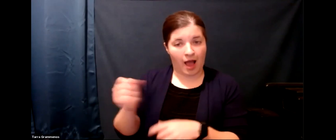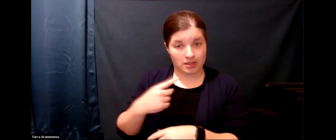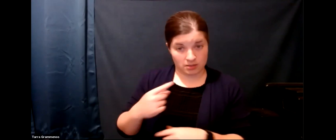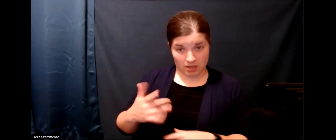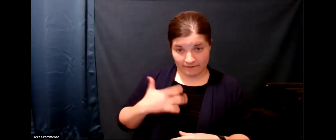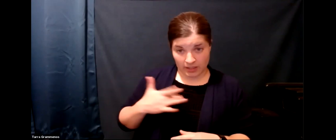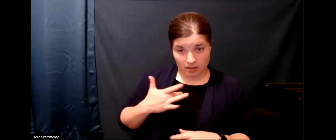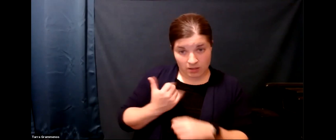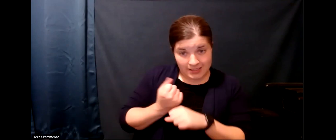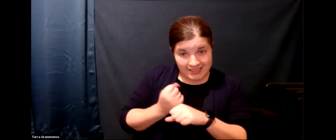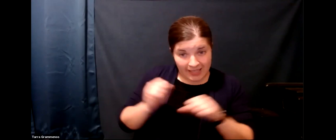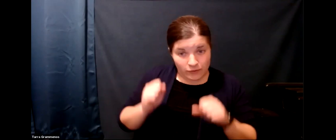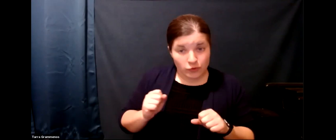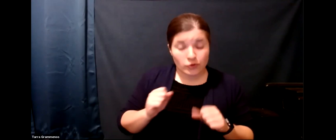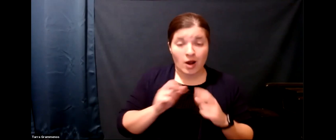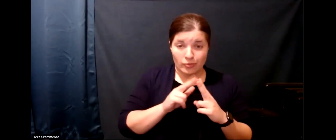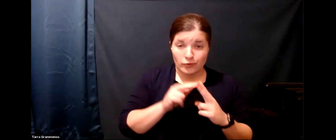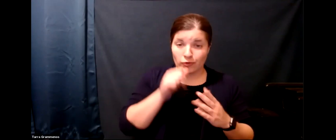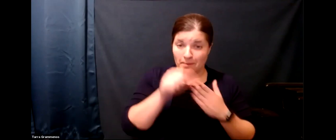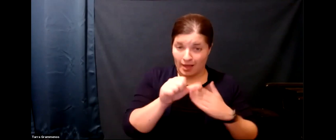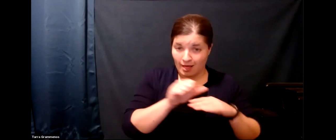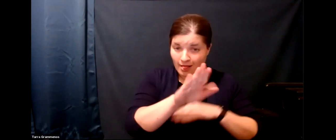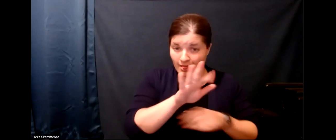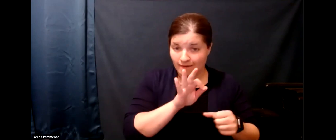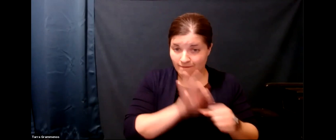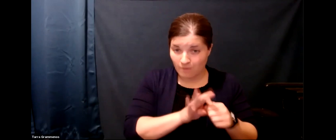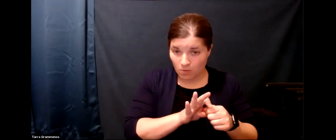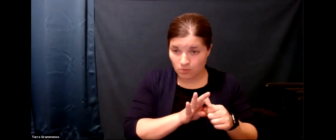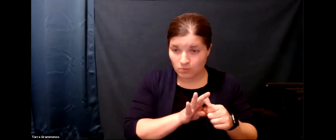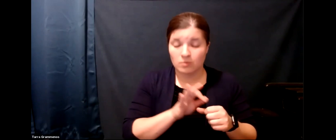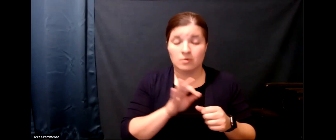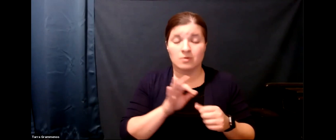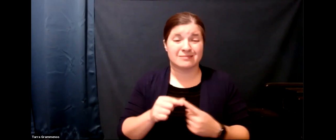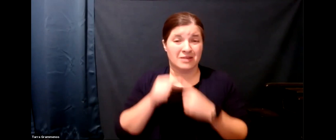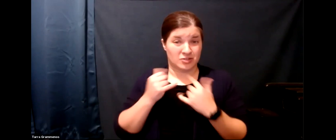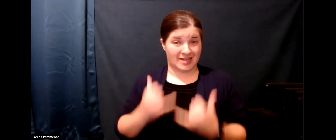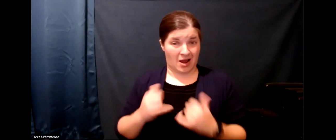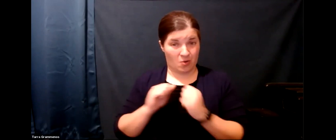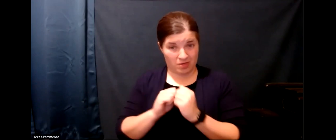absentee ballots by mail, especially now with the Post Office situation?